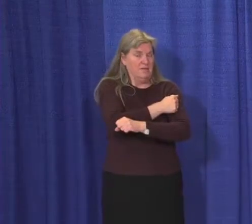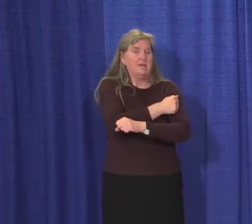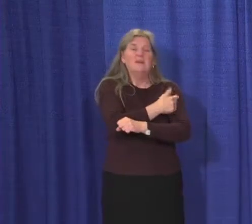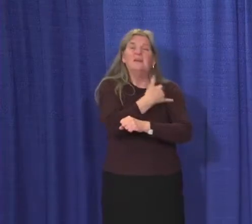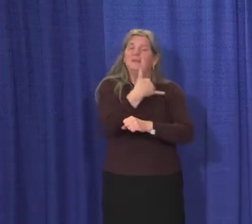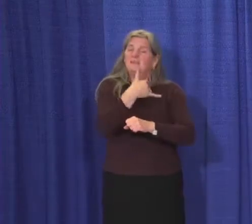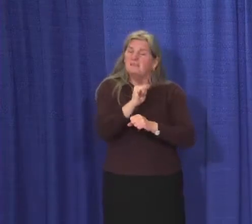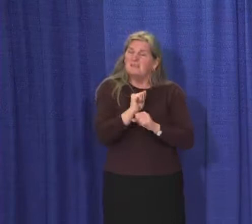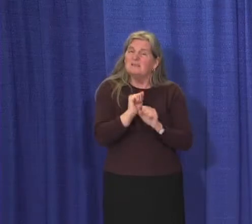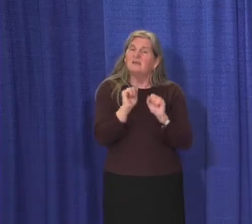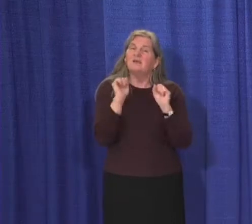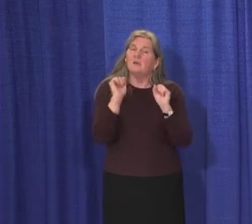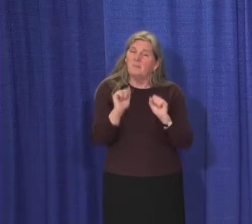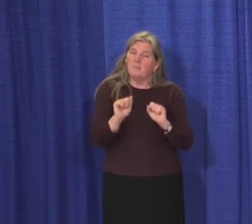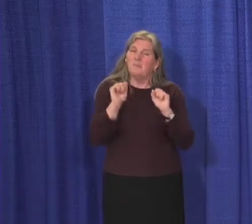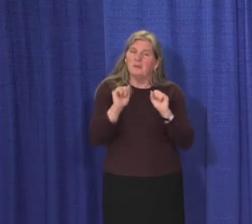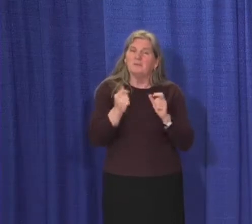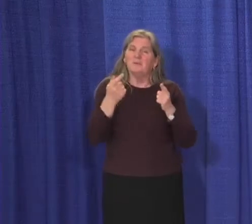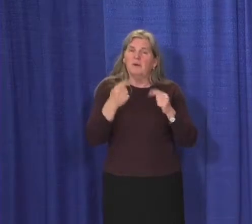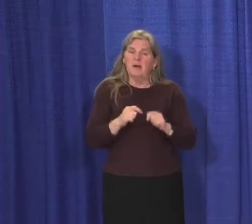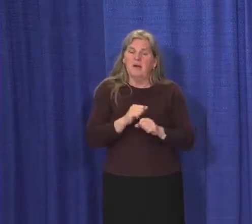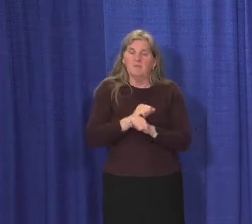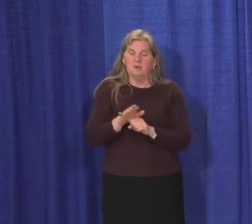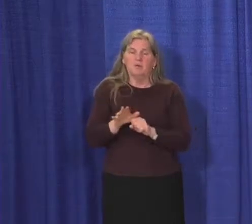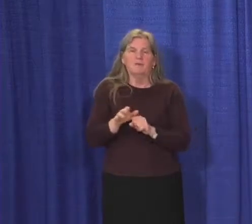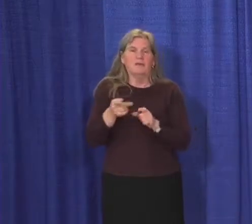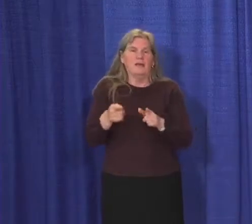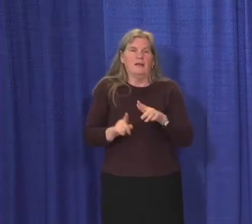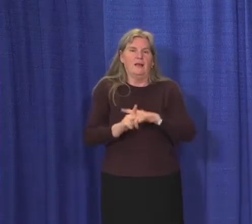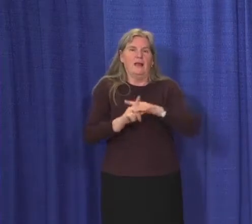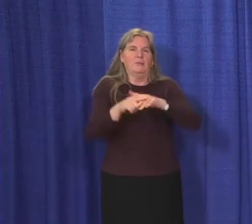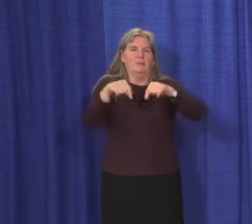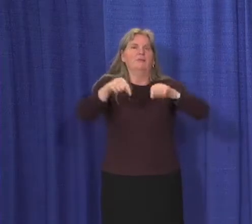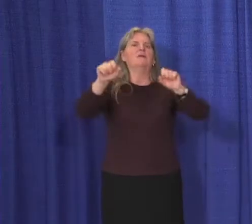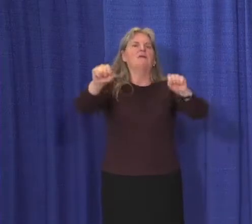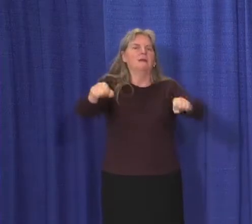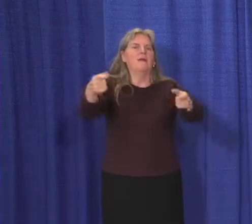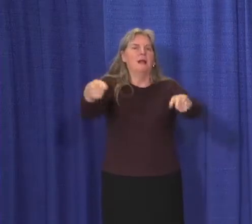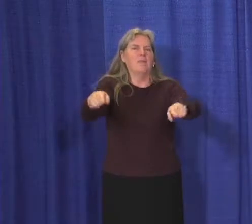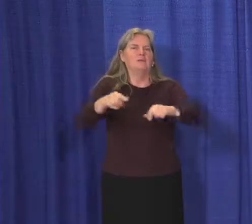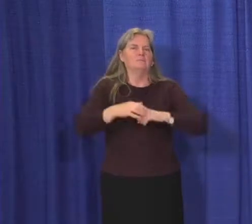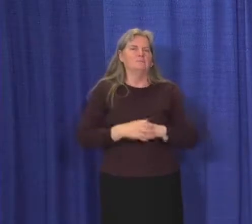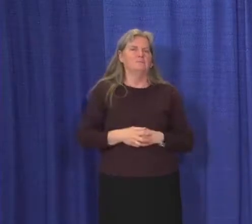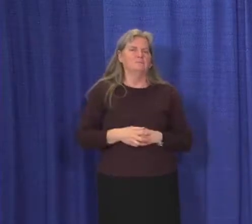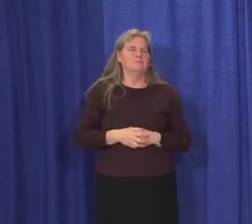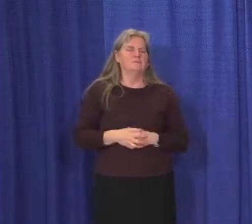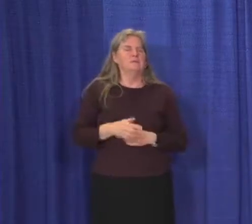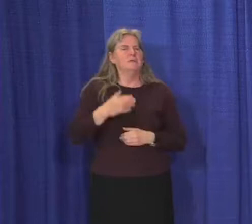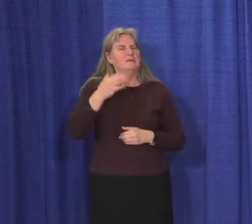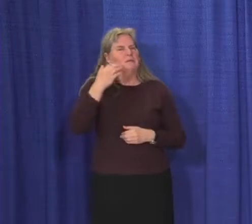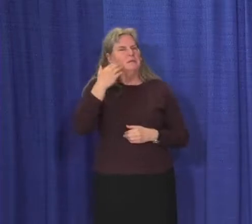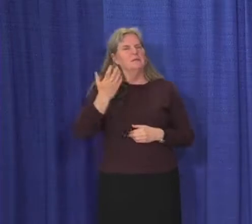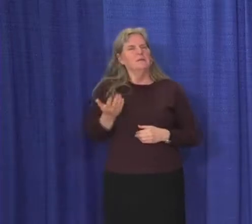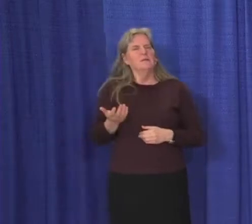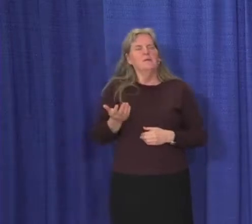infection is still a small but real possibility. We are also learning that although the risk of